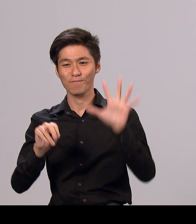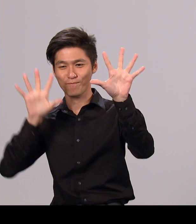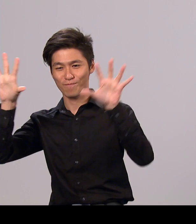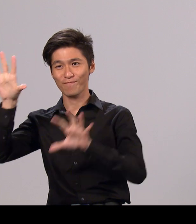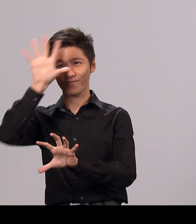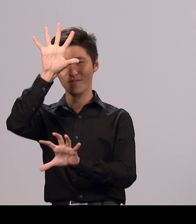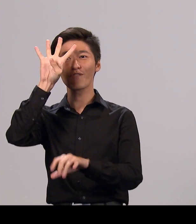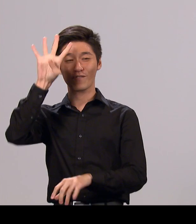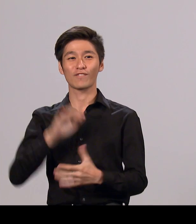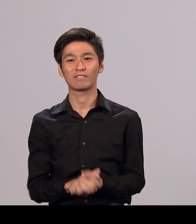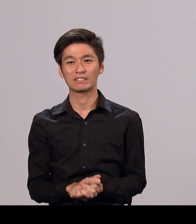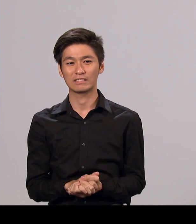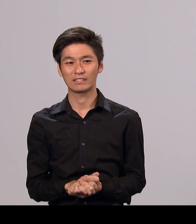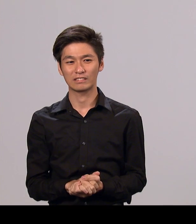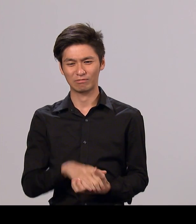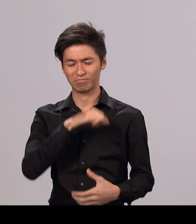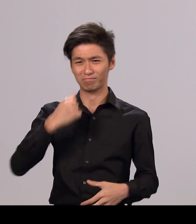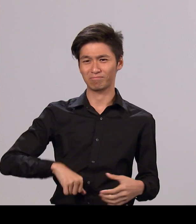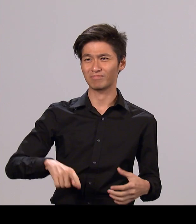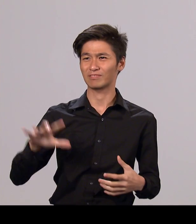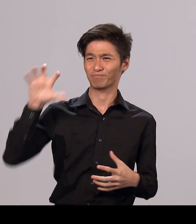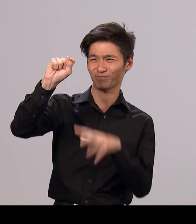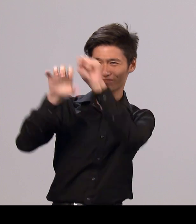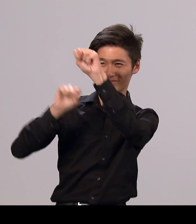The claims overlap with China, the claims overlap with one another.